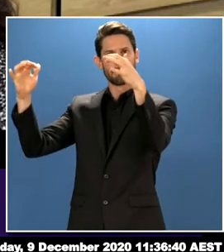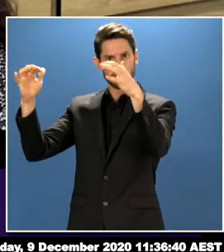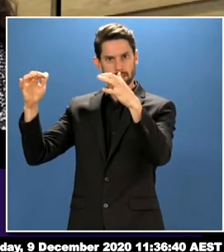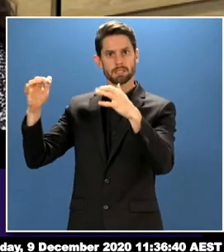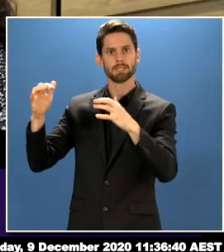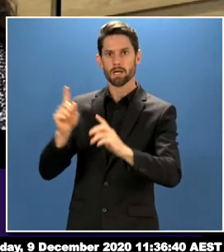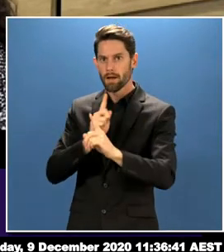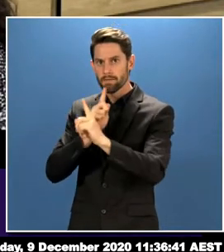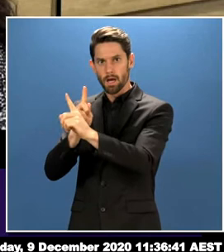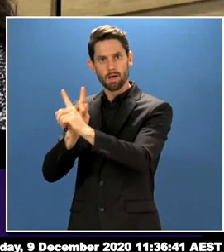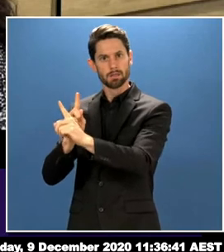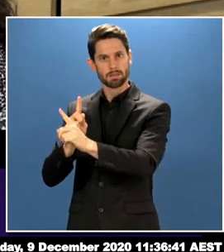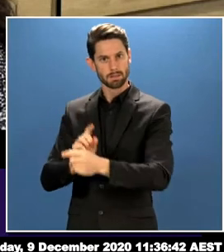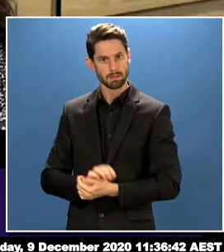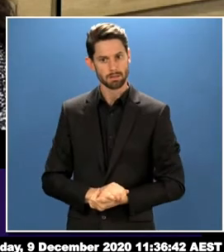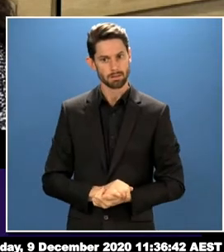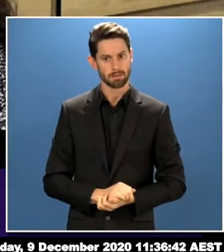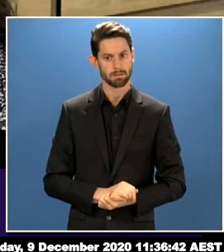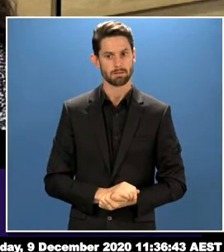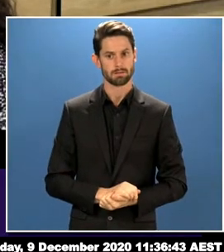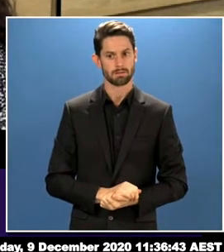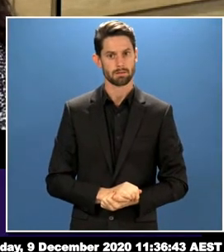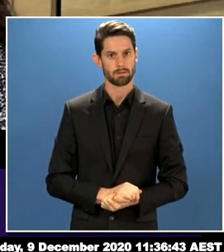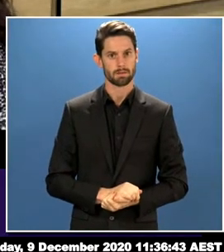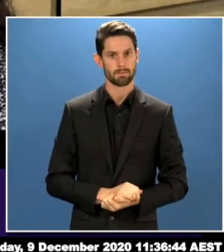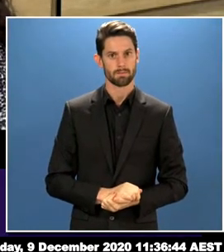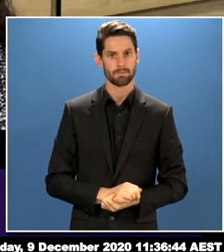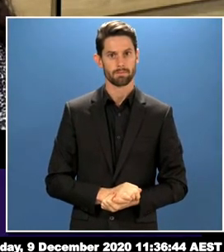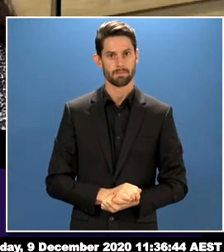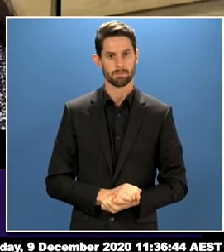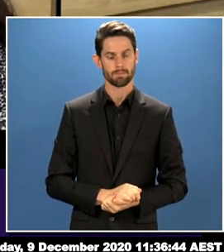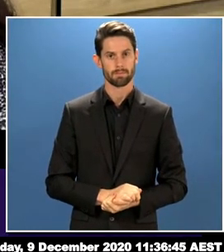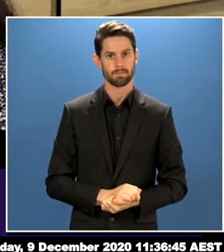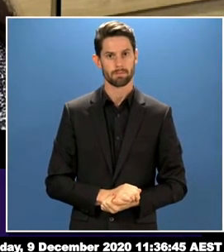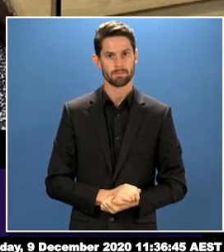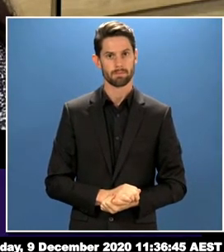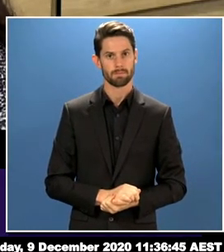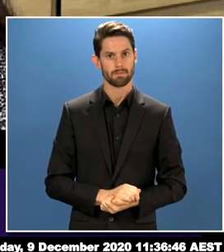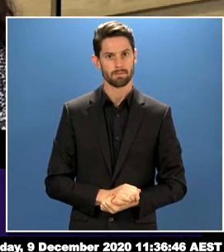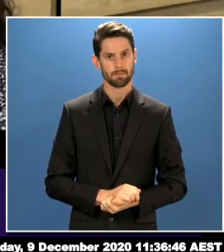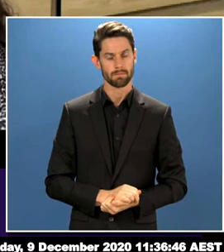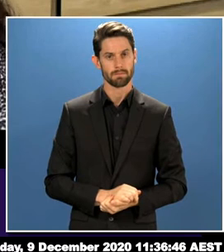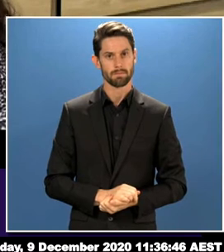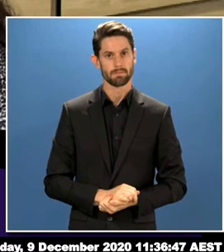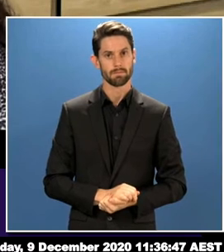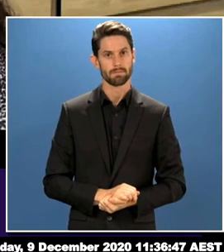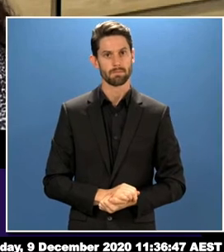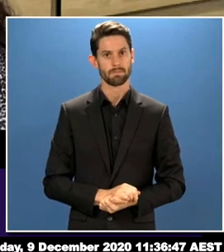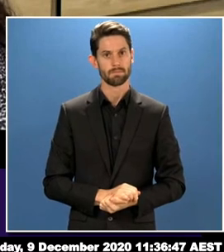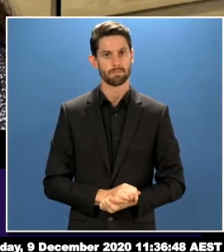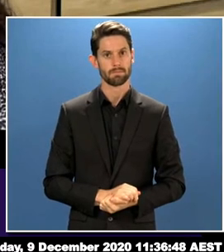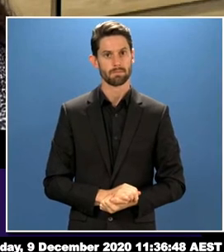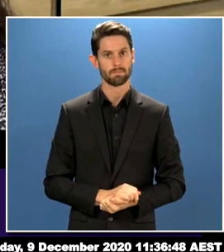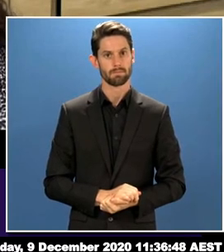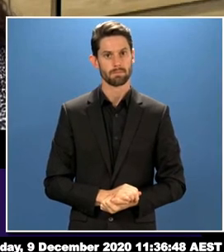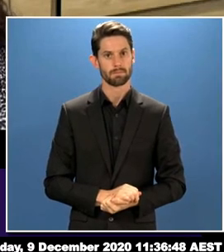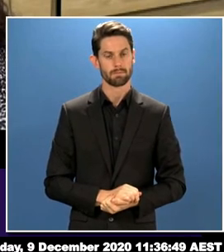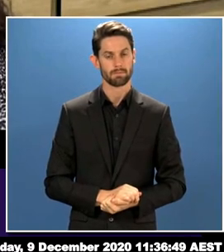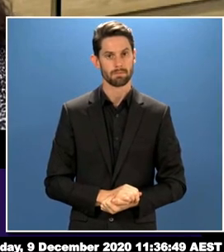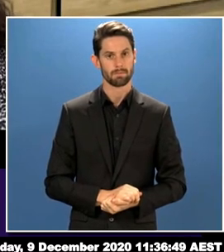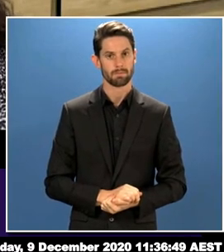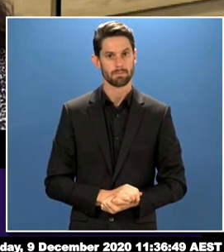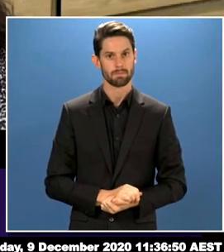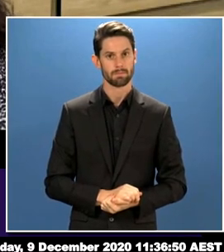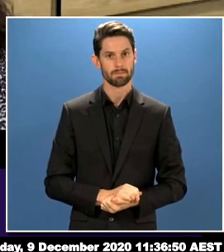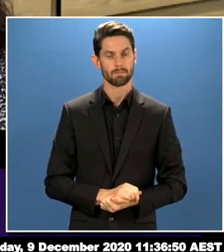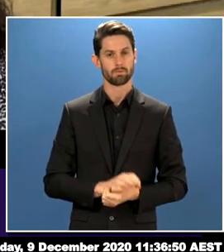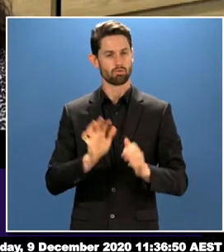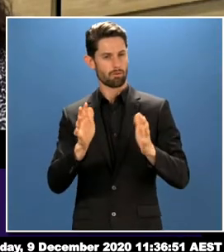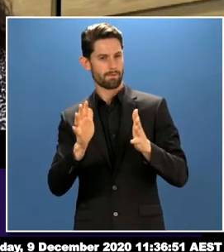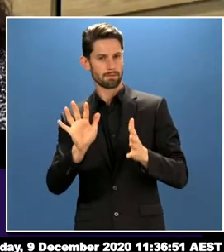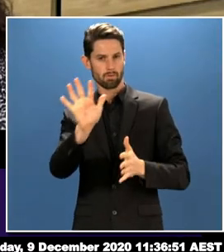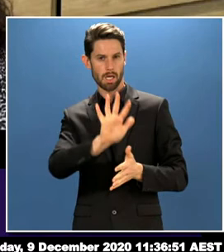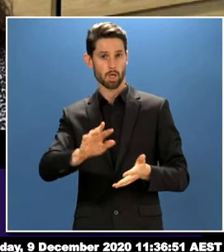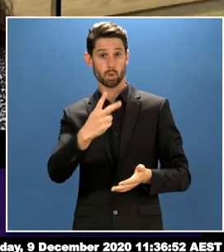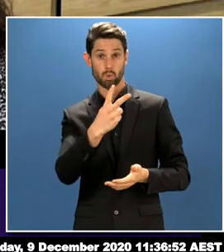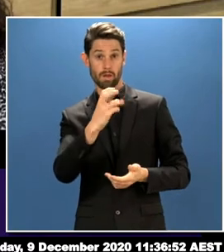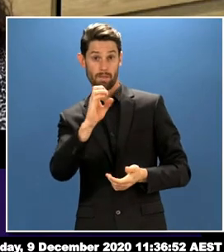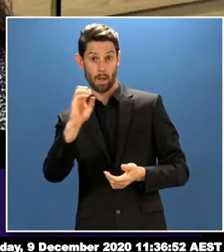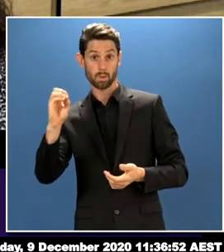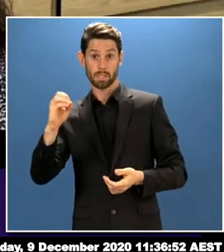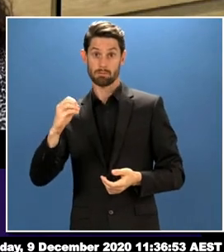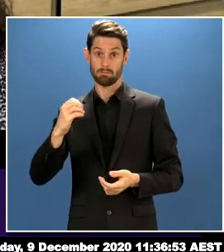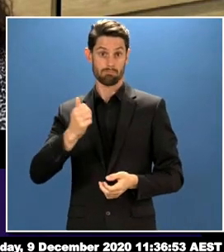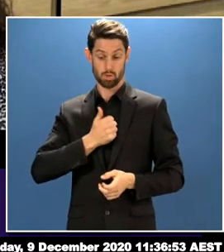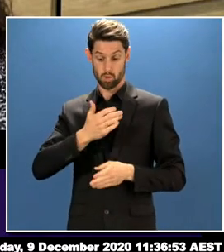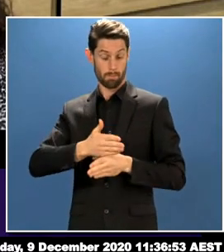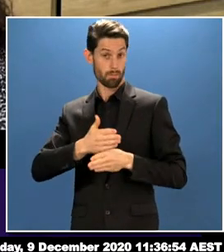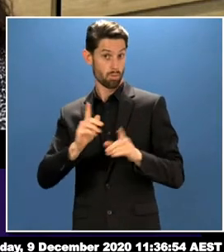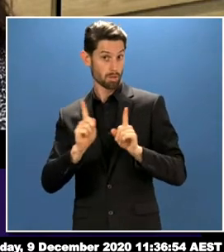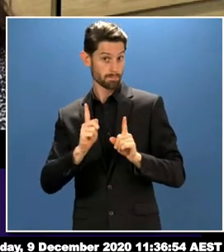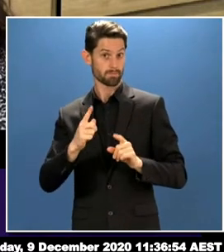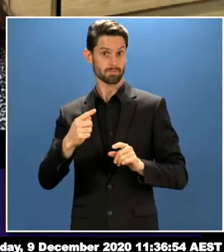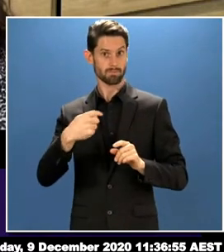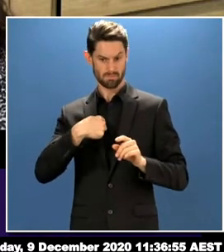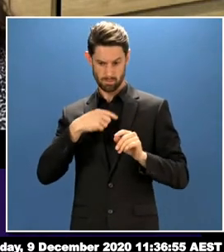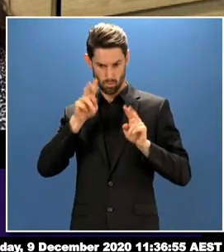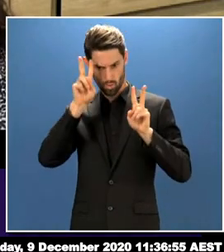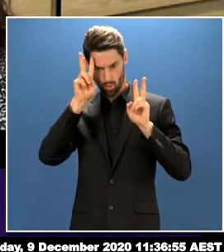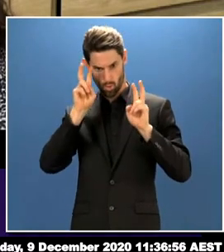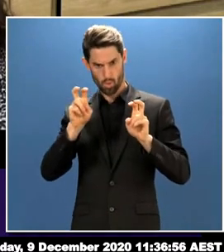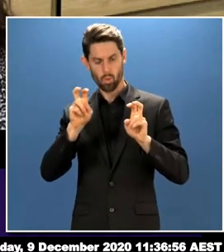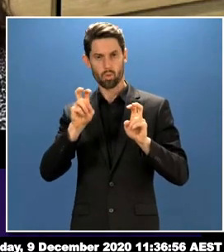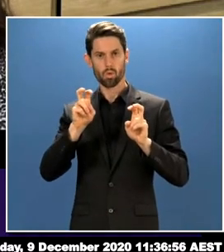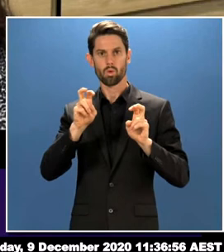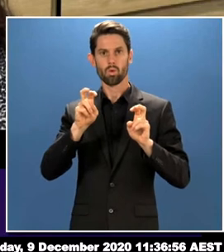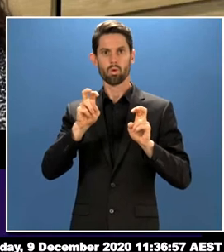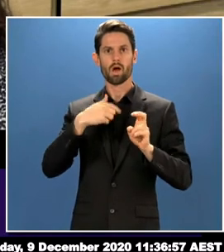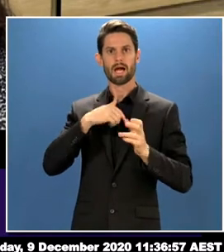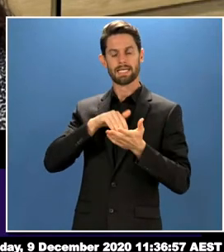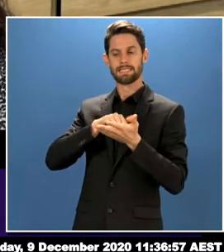So I was in a role where I was assisting the Office of Parliamentary